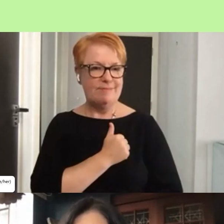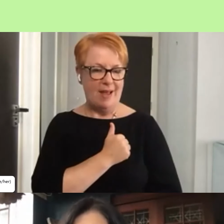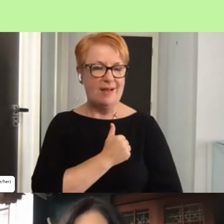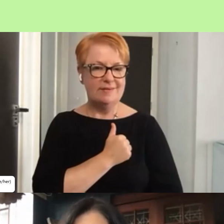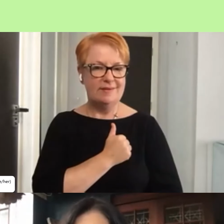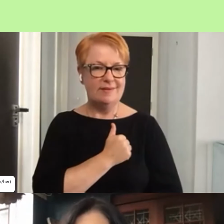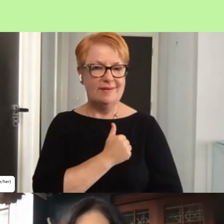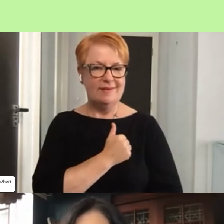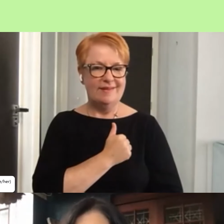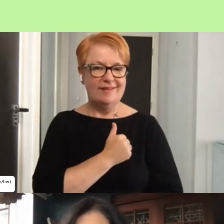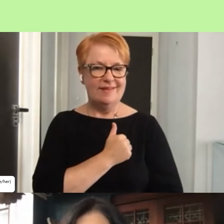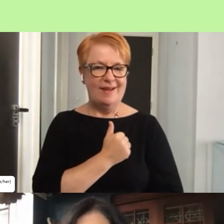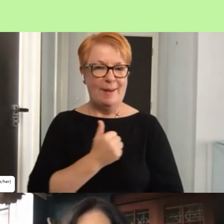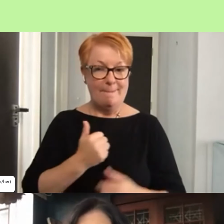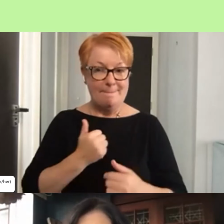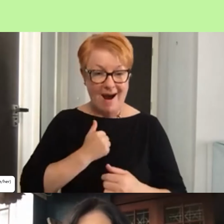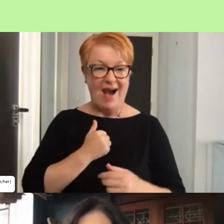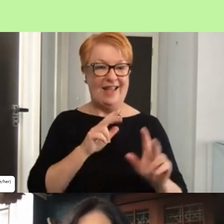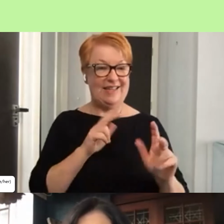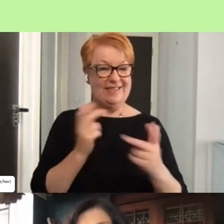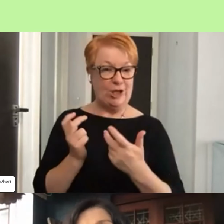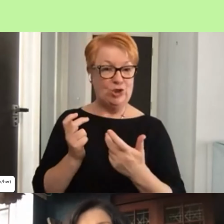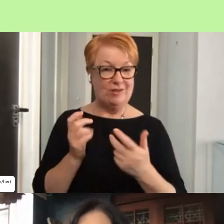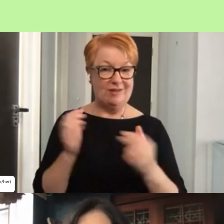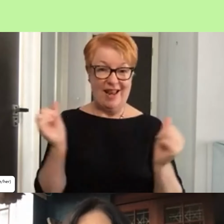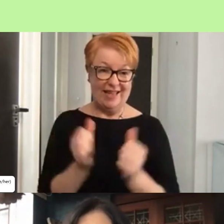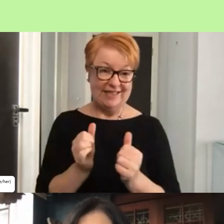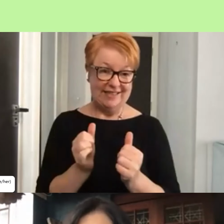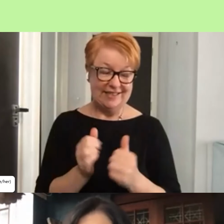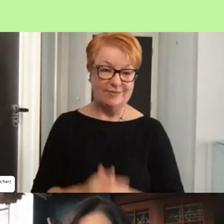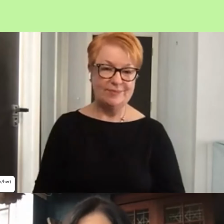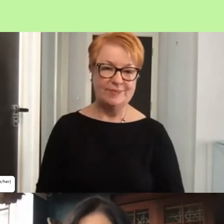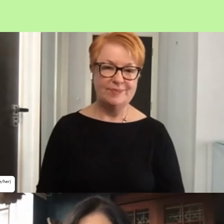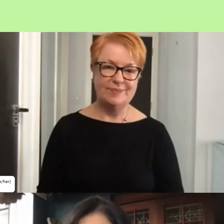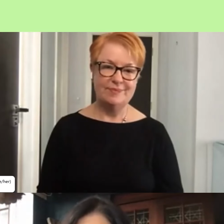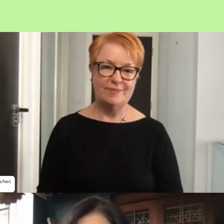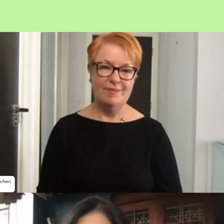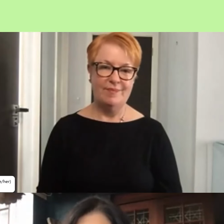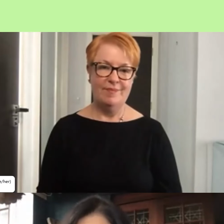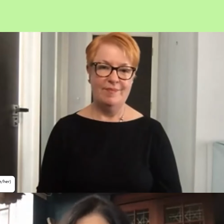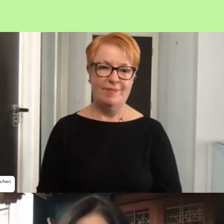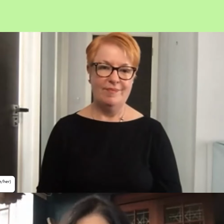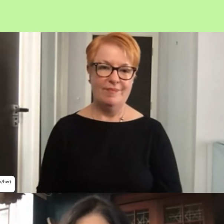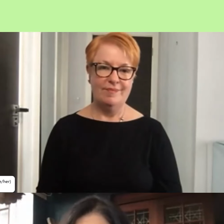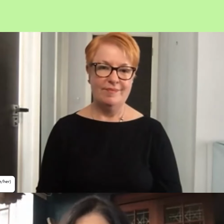So I don't, for instance, as part of my practice, I never took it as ethical to only talk to